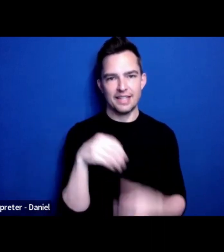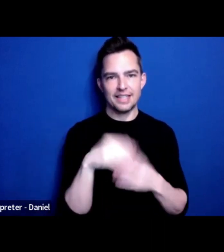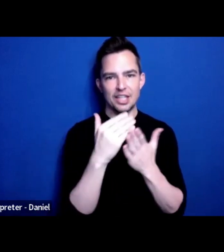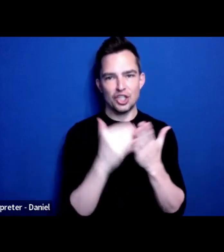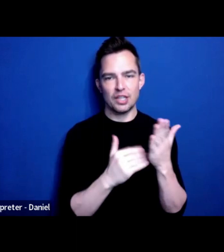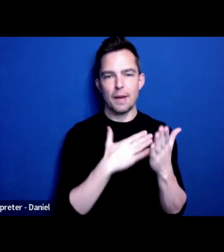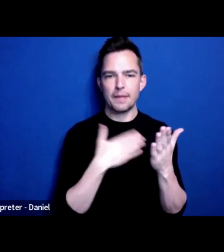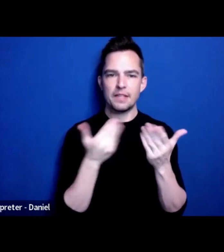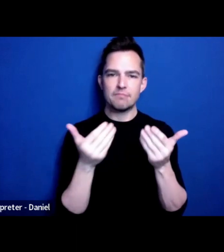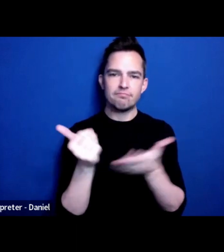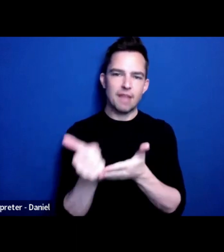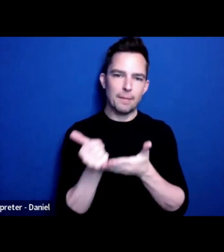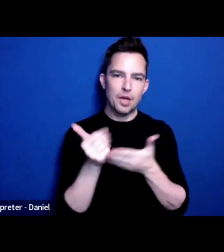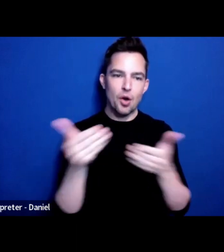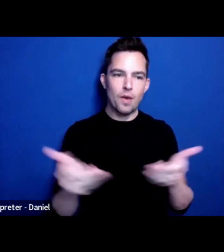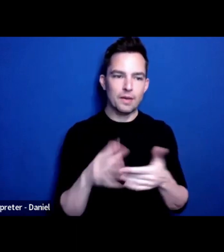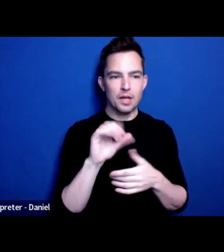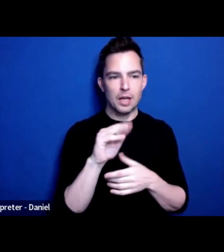please help me welcome Commissioner Jill Jacobs.